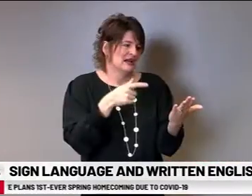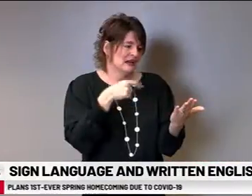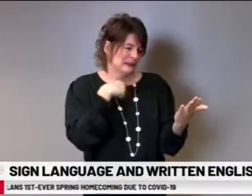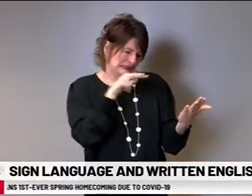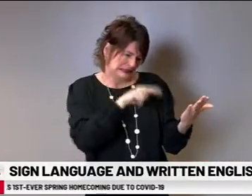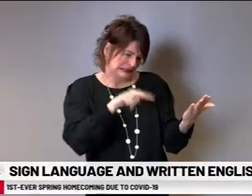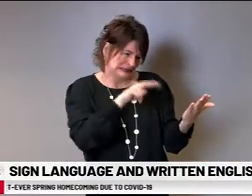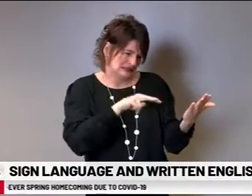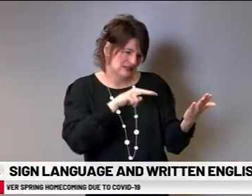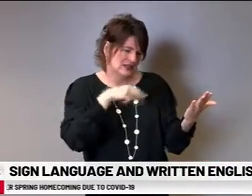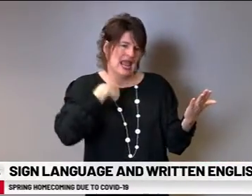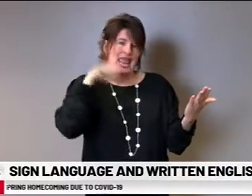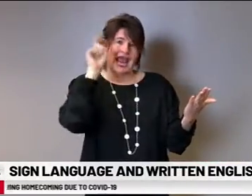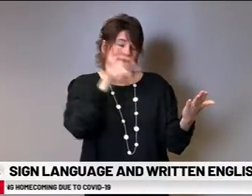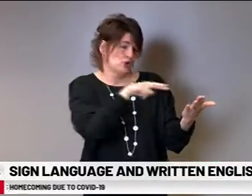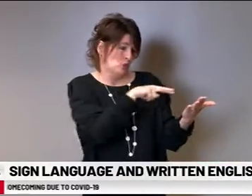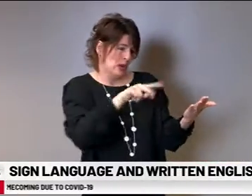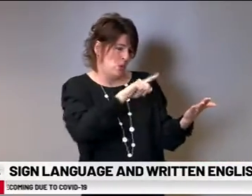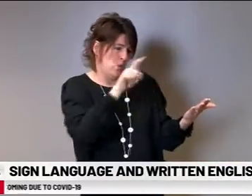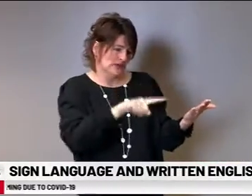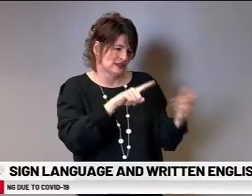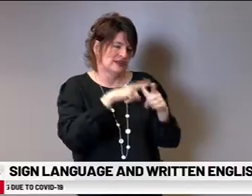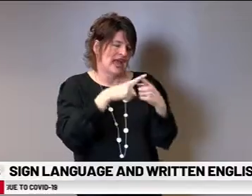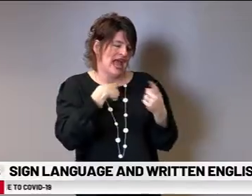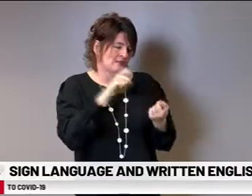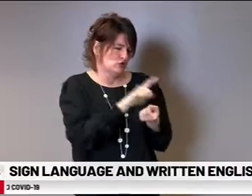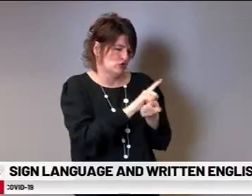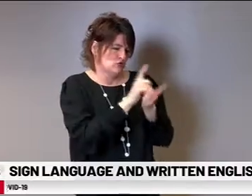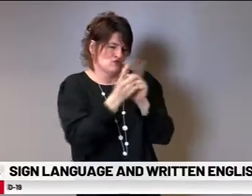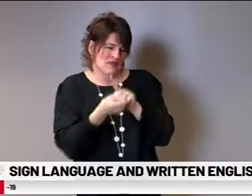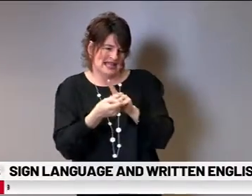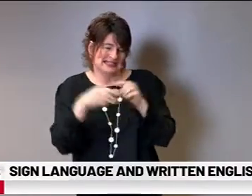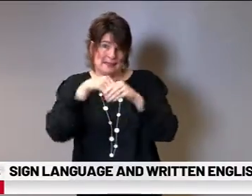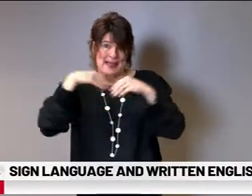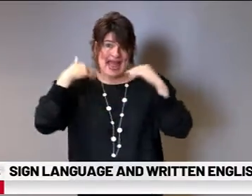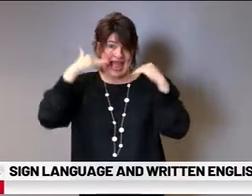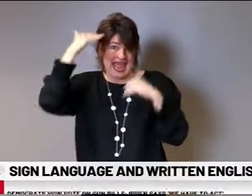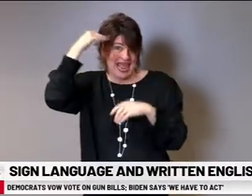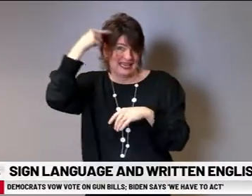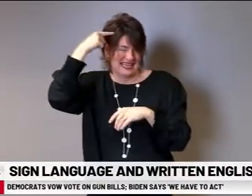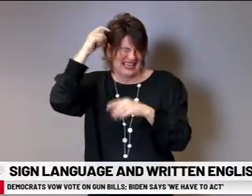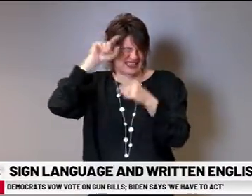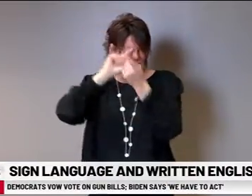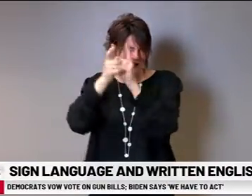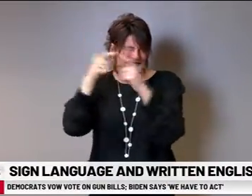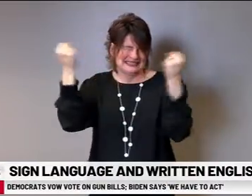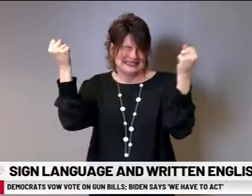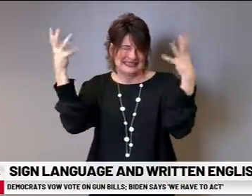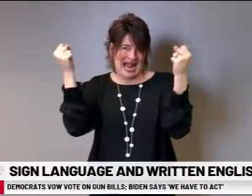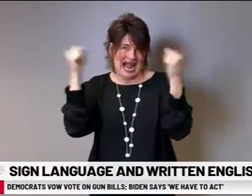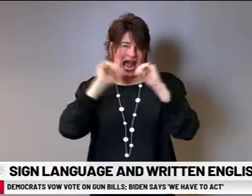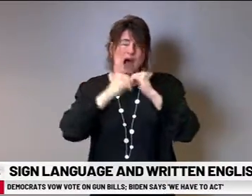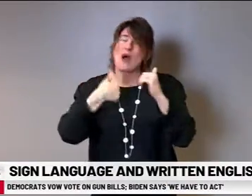I feel like I had a pretty good grasp of most of it because of my foundation in American Sign Language.